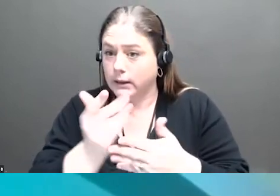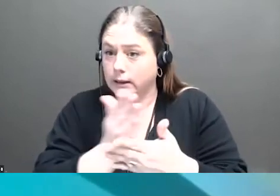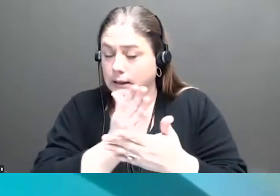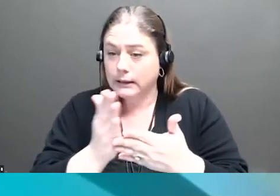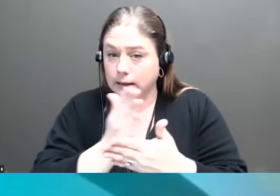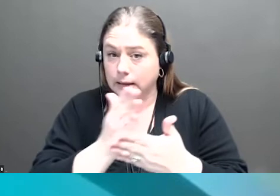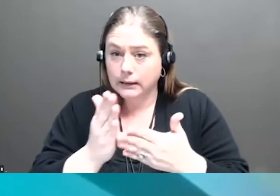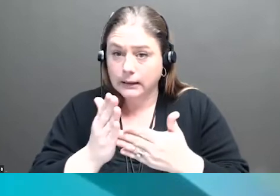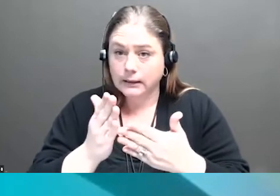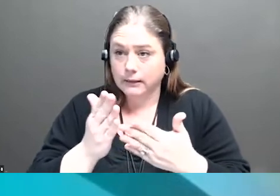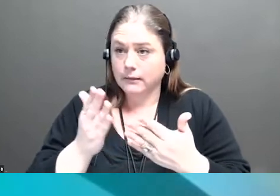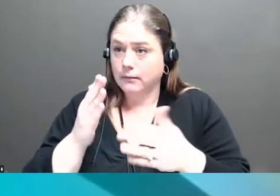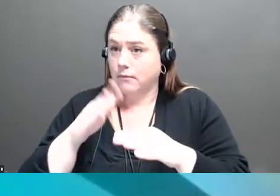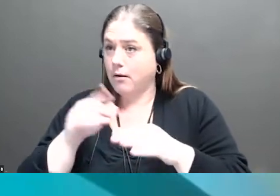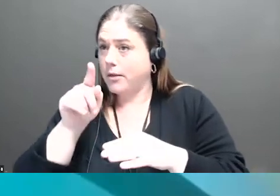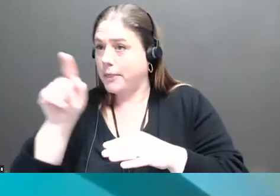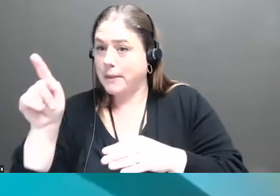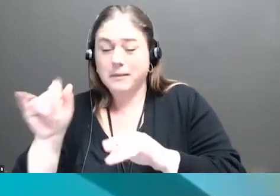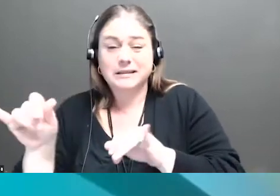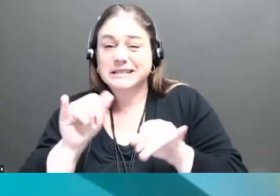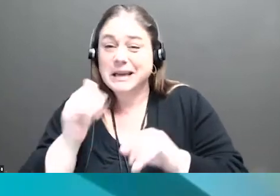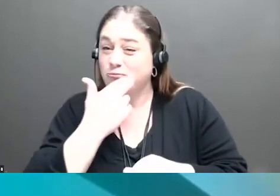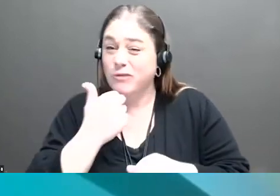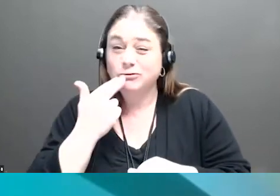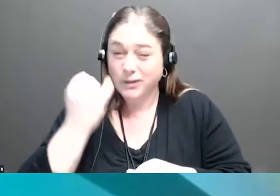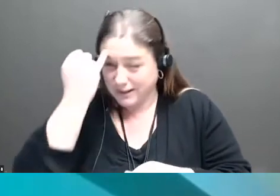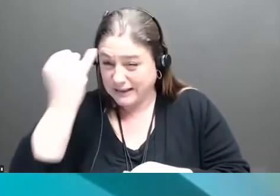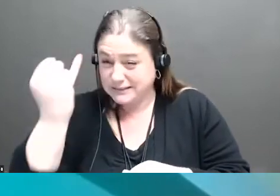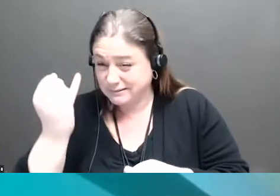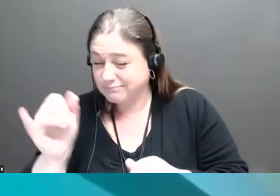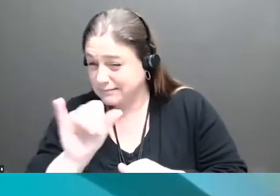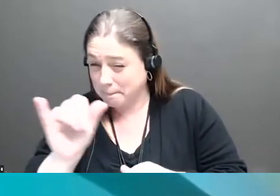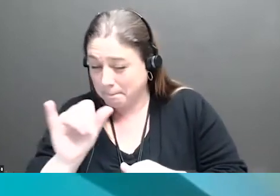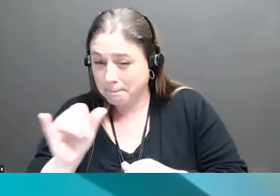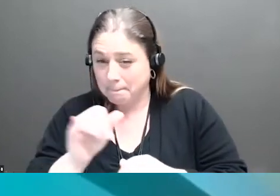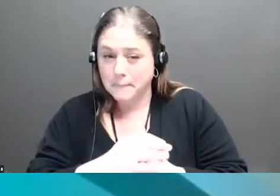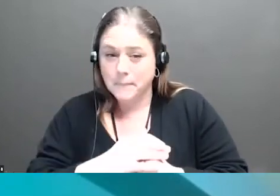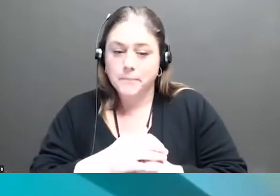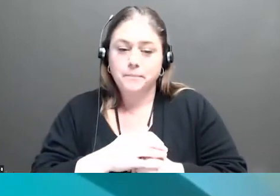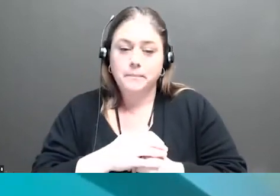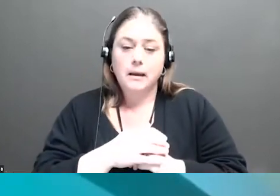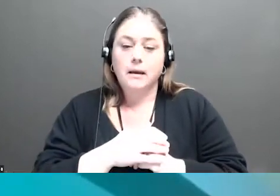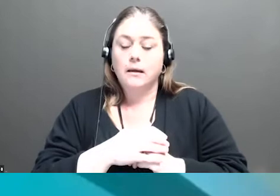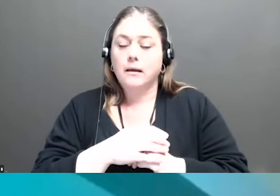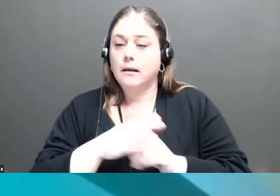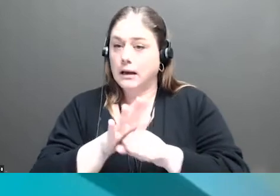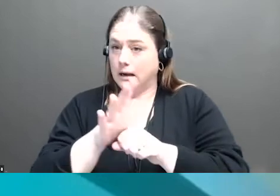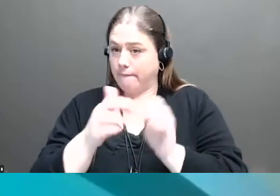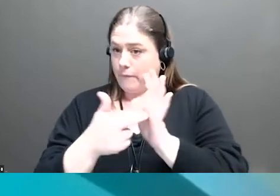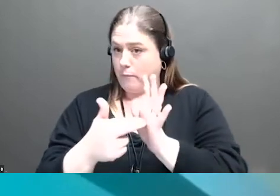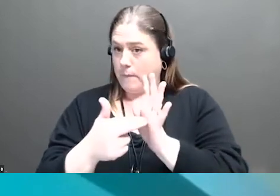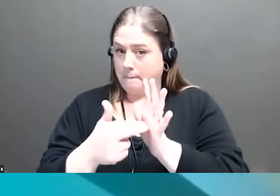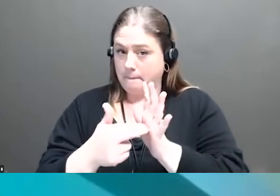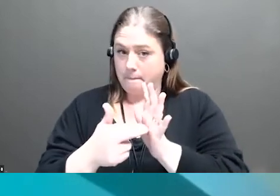similar to their restaurants. Representation again, ensure that government funding going to